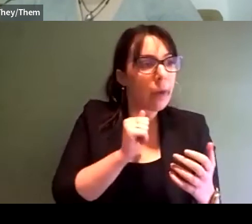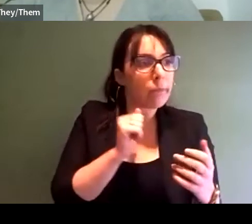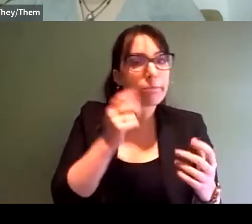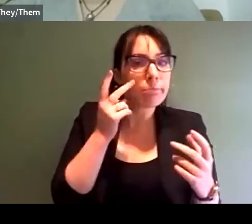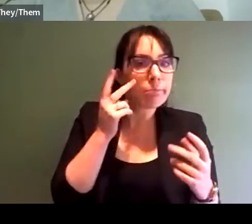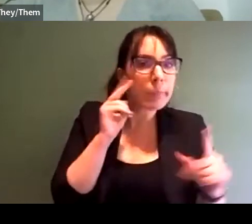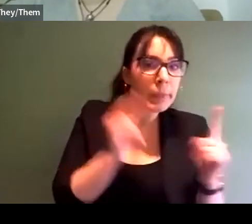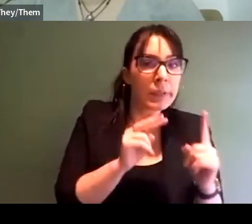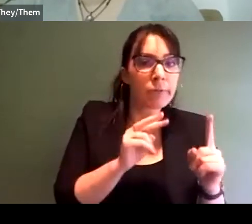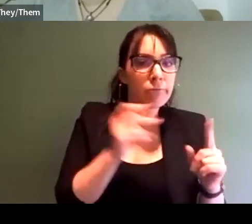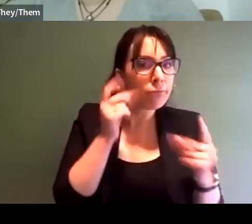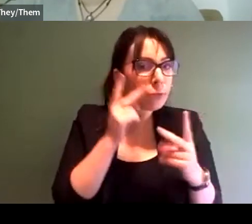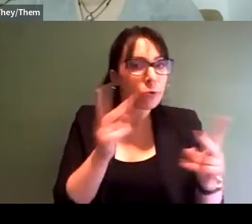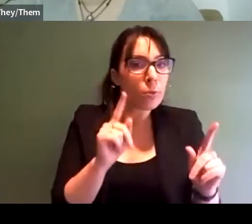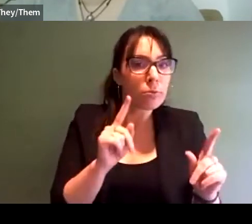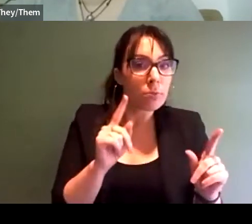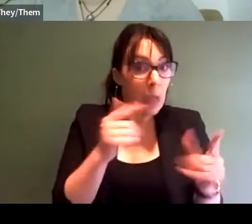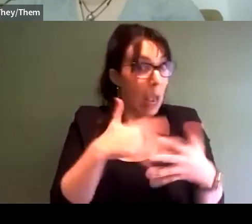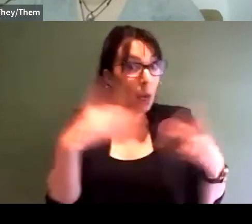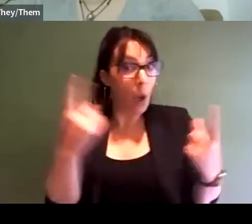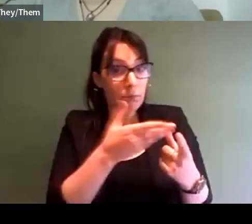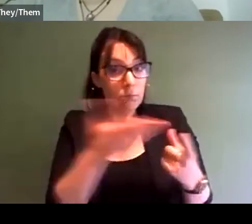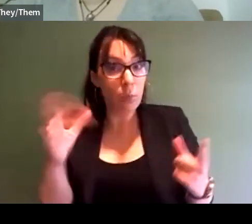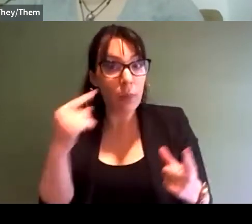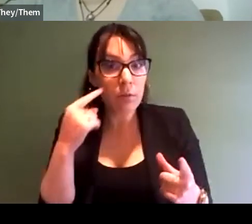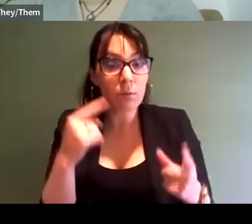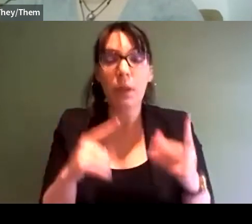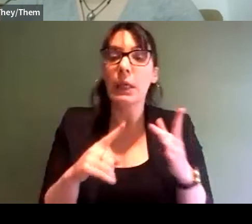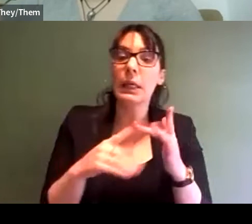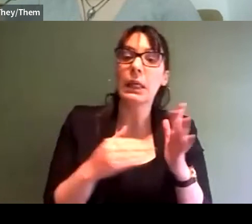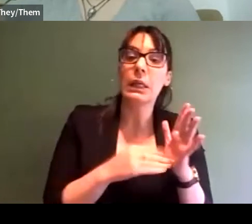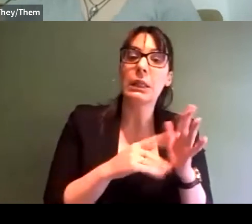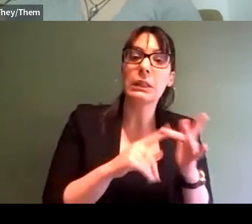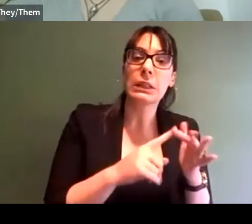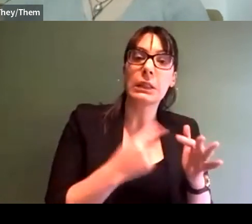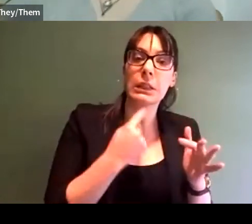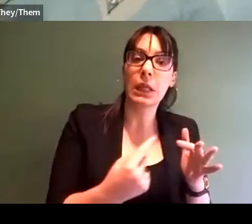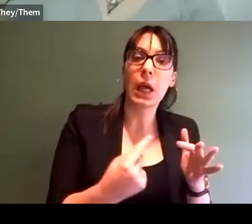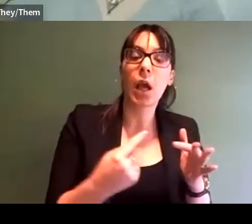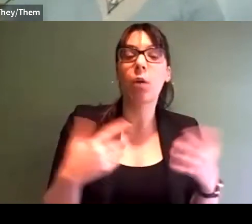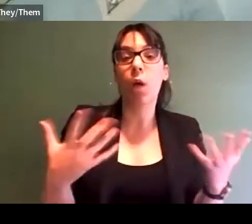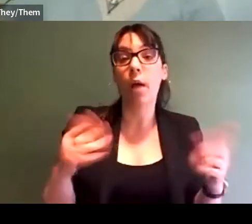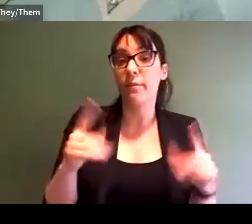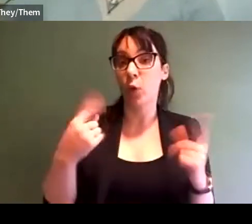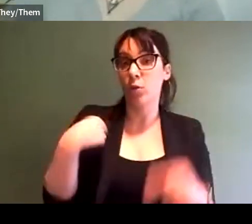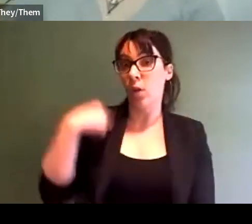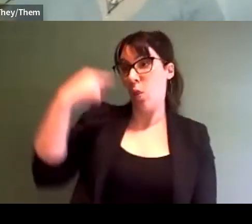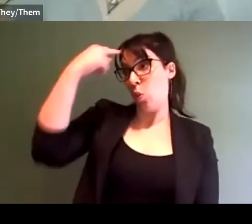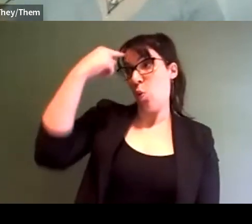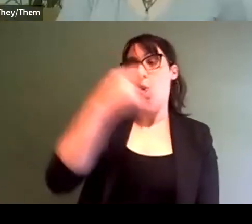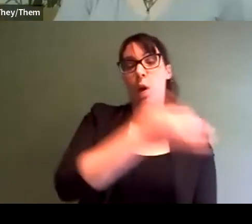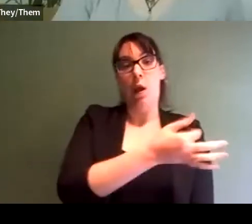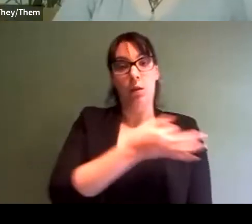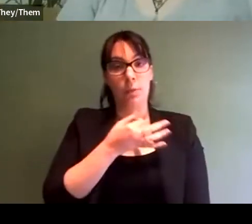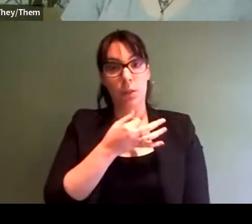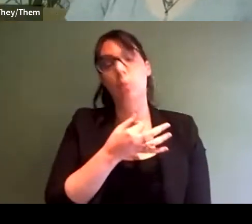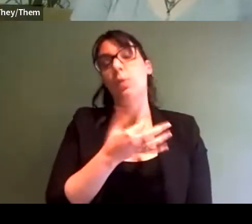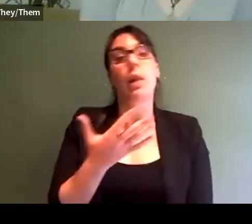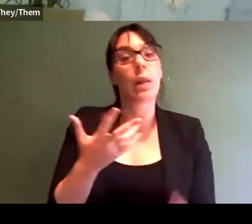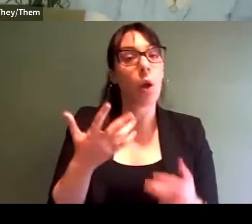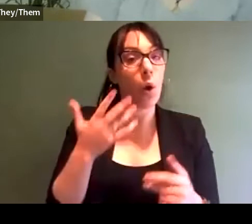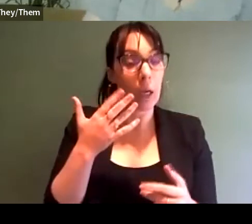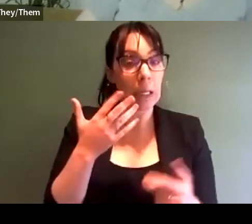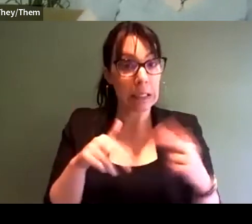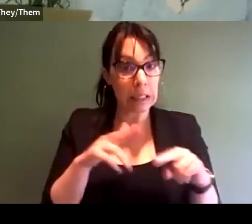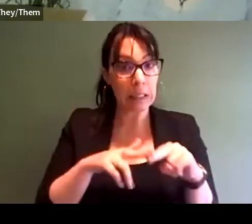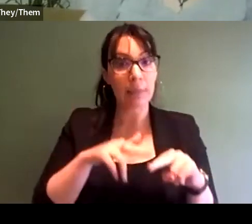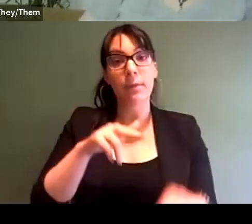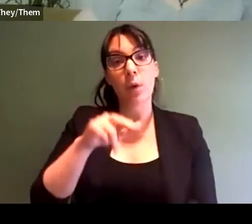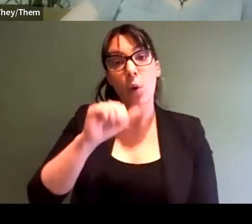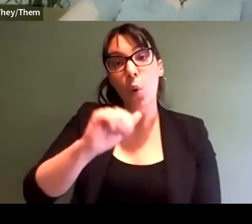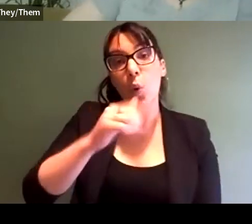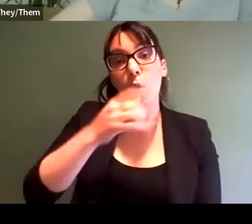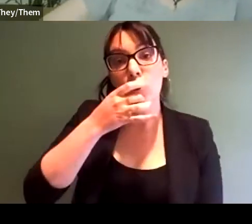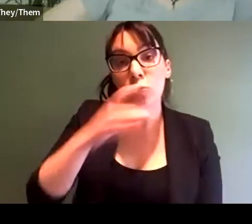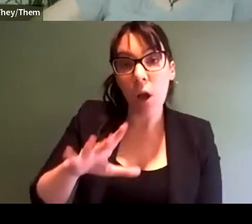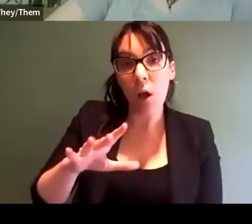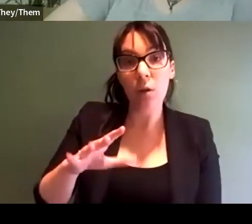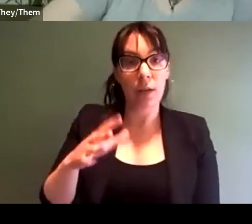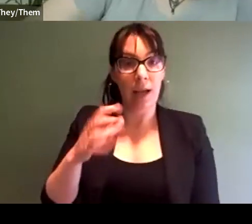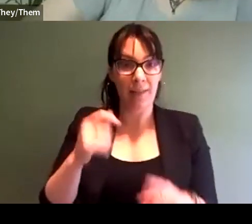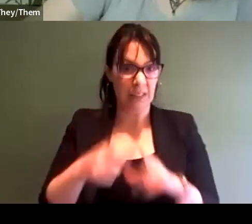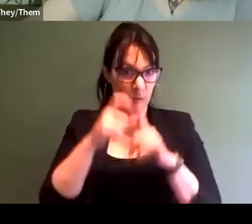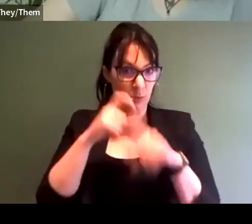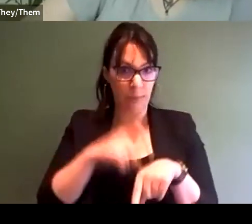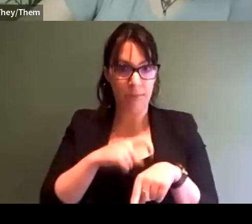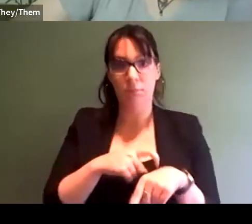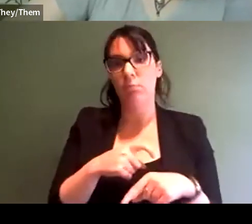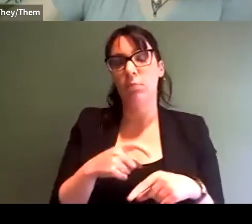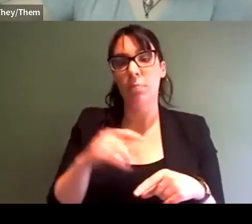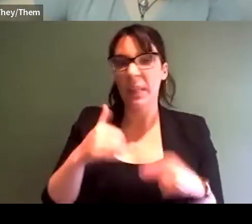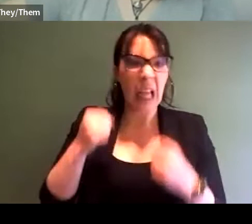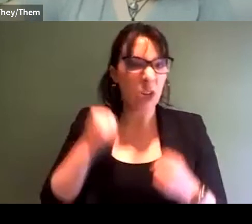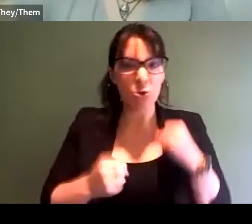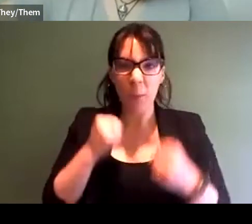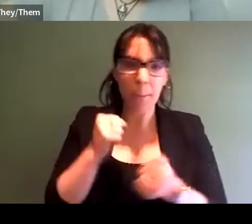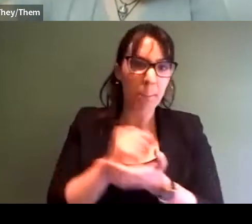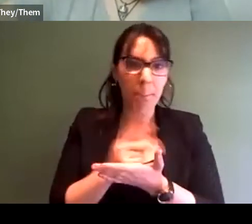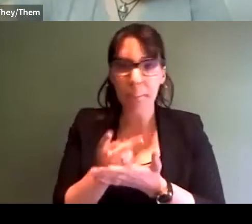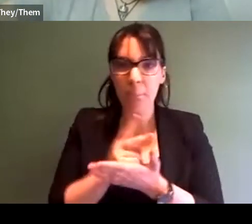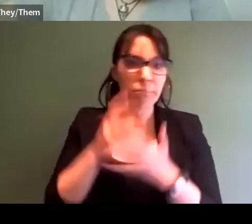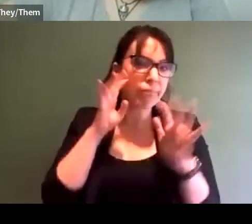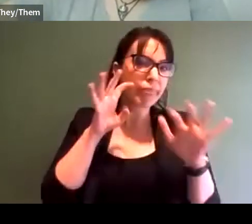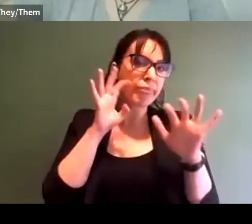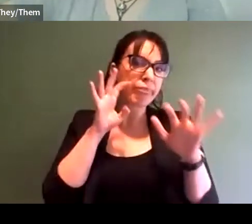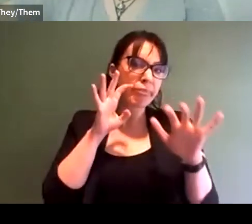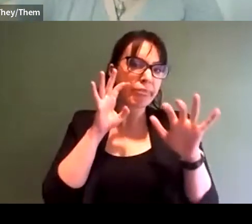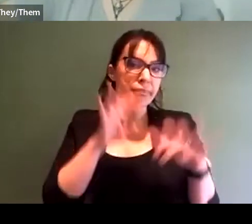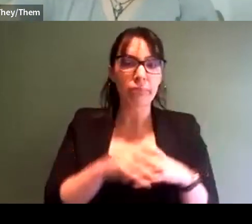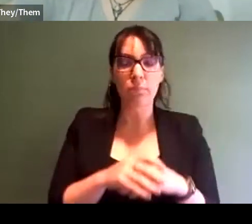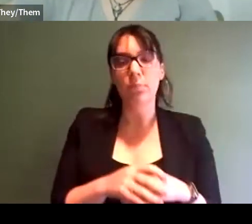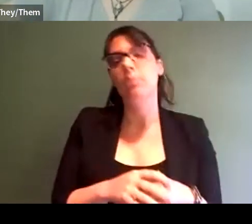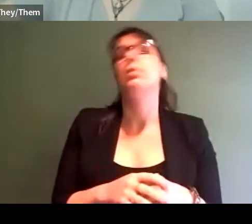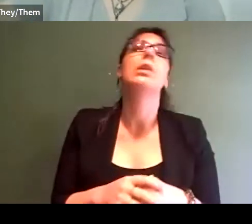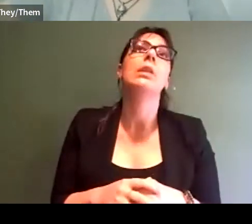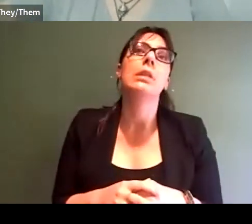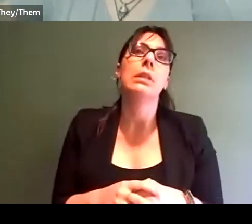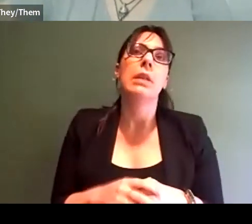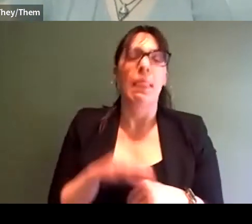Anything that comes to mind anybody lesson that comes to my mind is thinking is when your child is having a tough time. Something like that might include, like, sort of tantrum behaviors, tears, all those sorts of things.